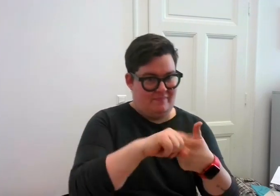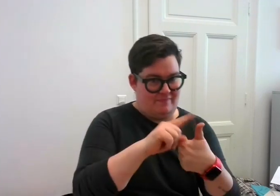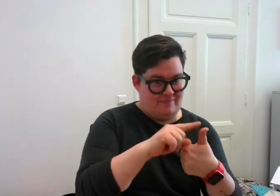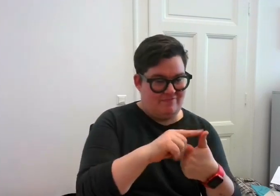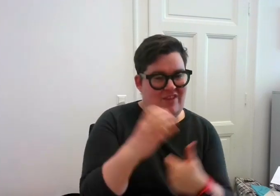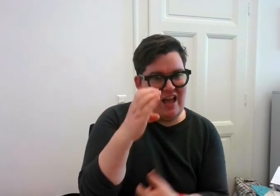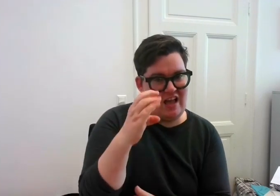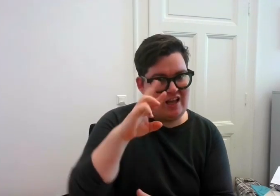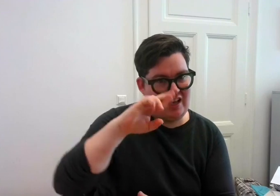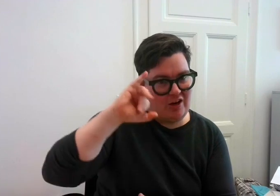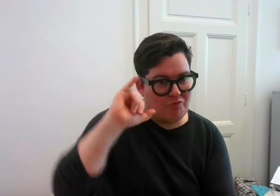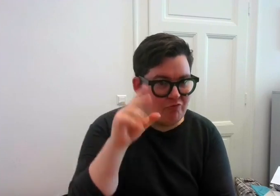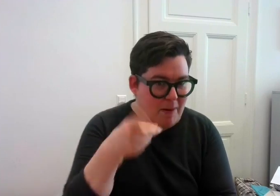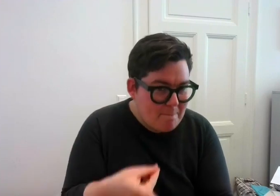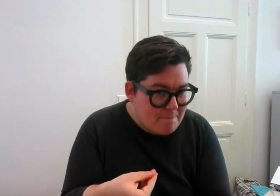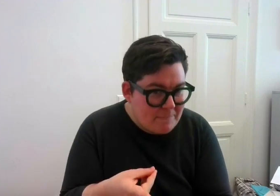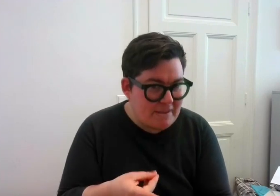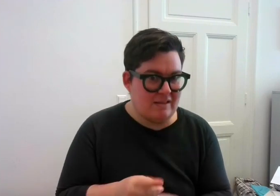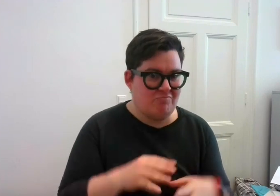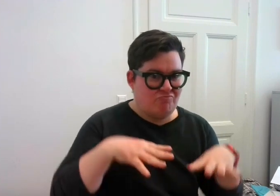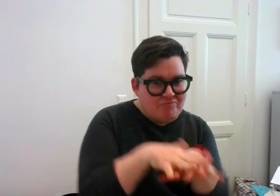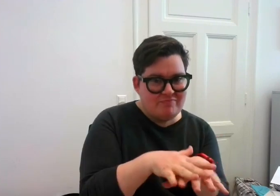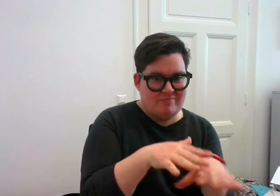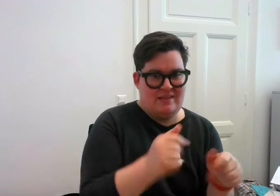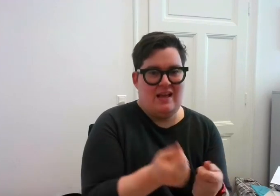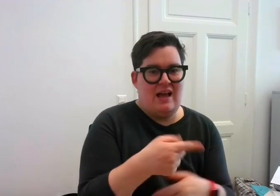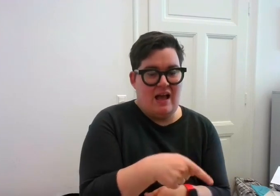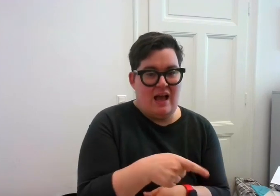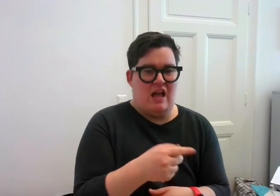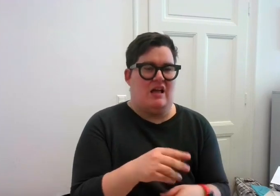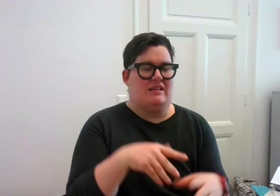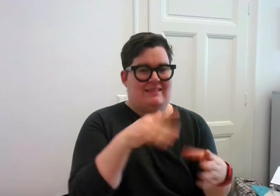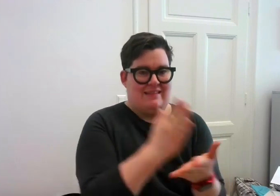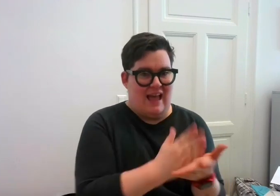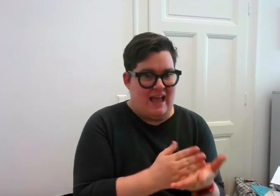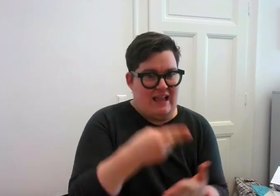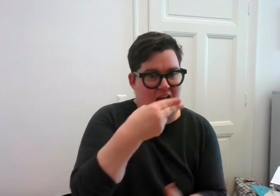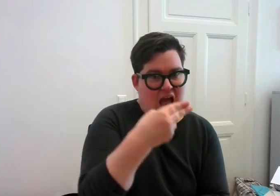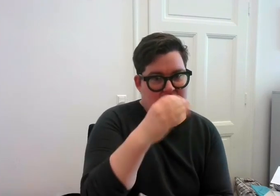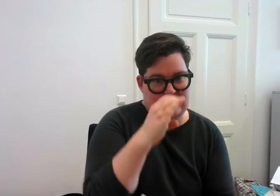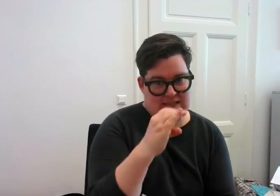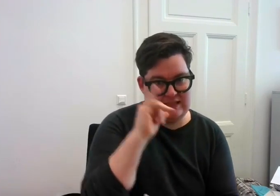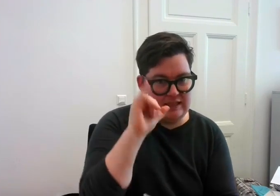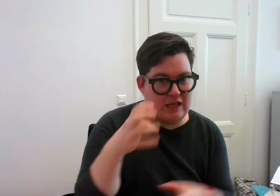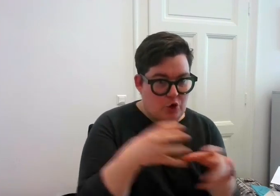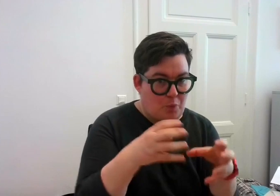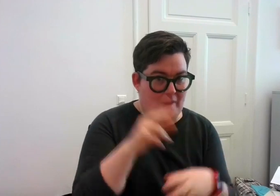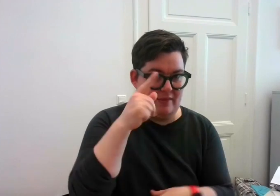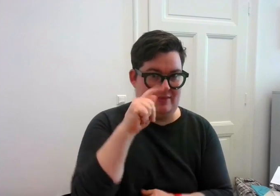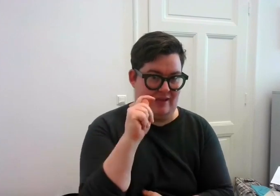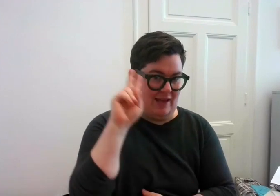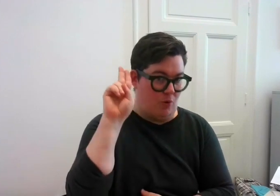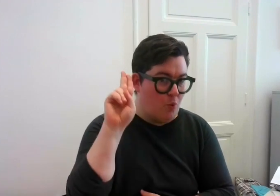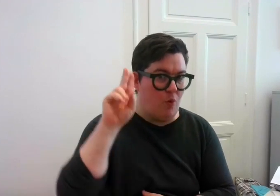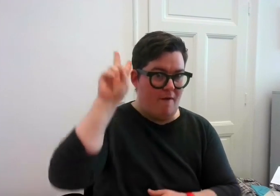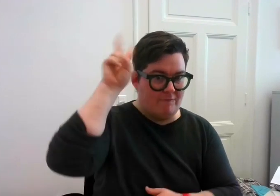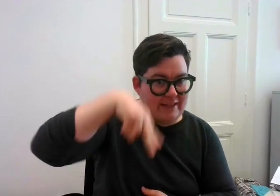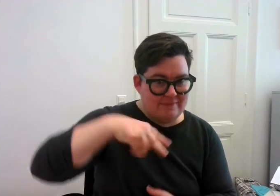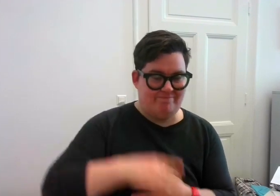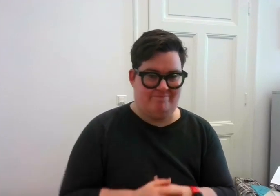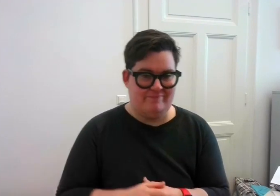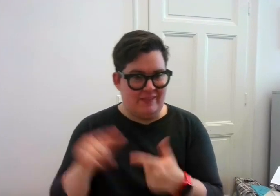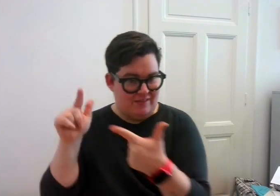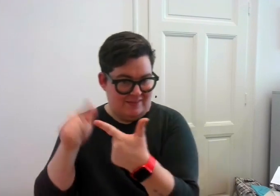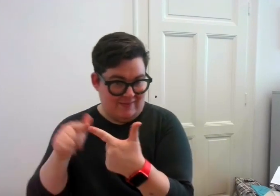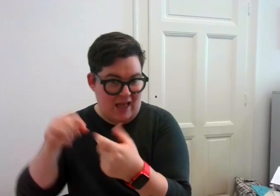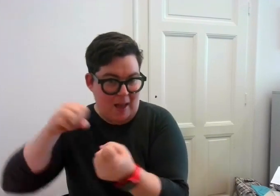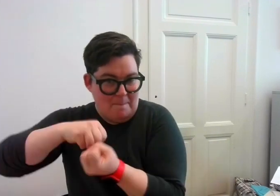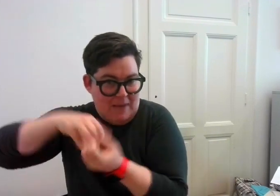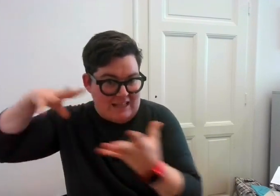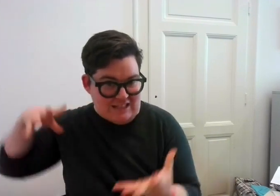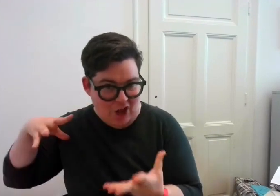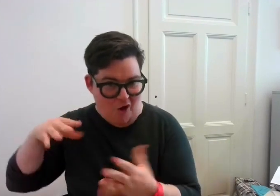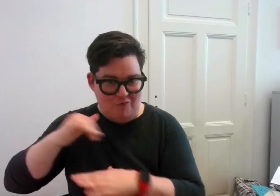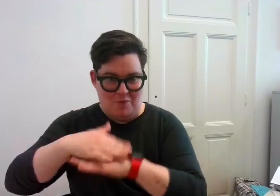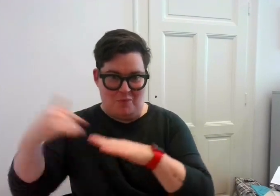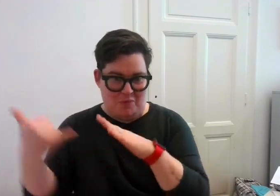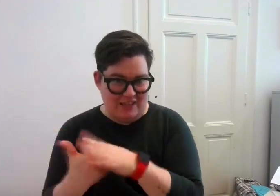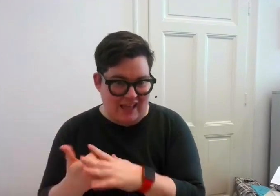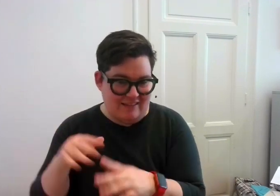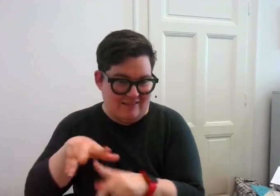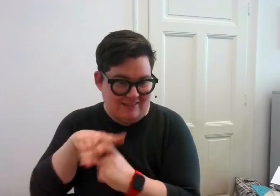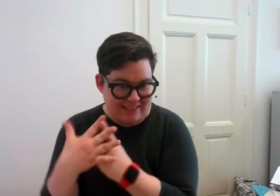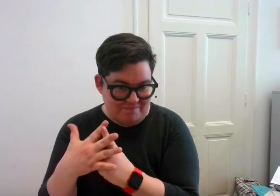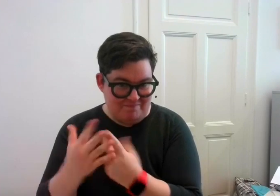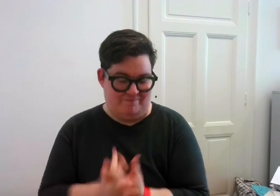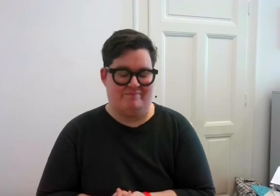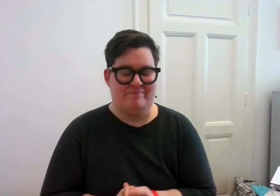The Crip Collective which is part of the HCI Group of TU Wien and the MACH'S AUF! project team.